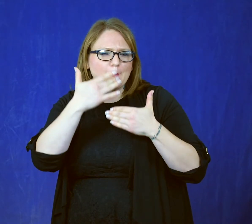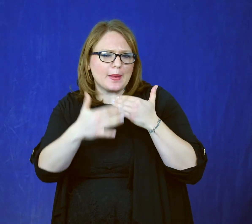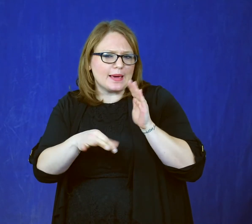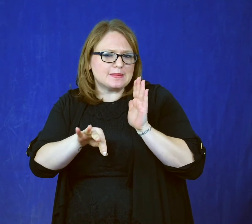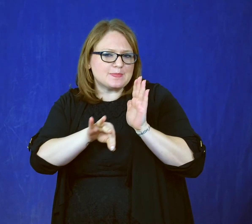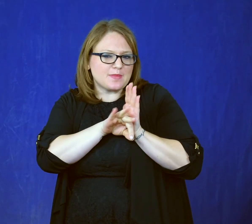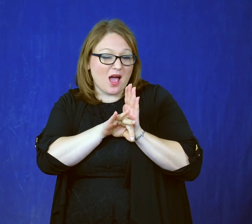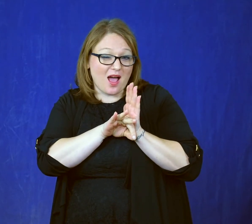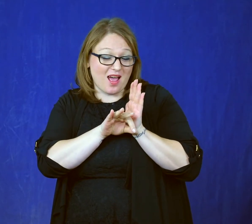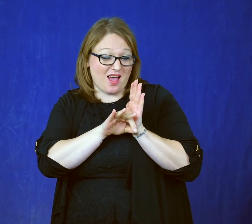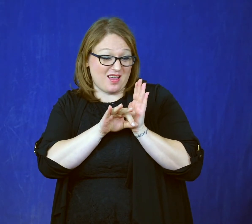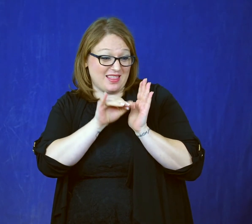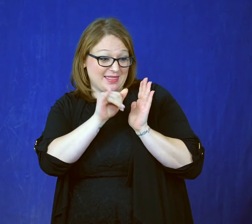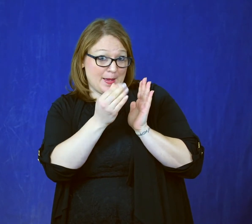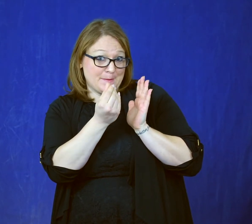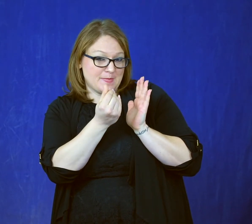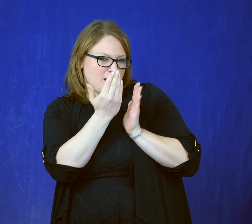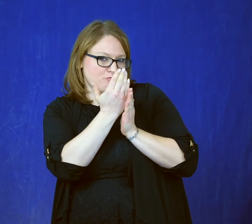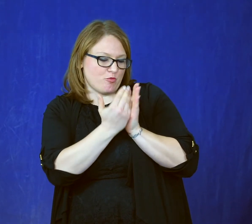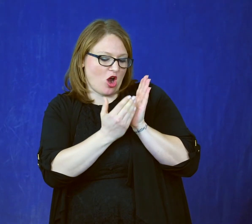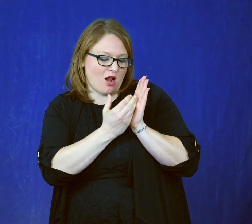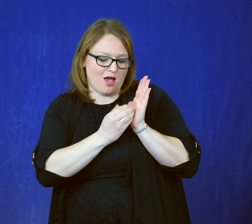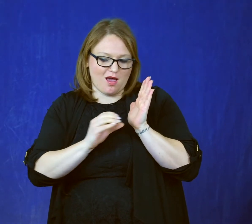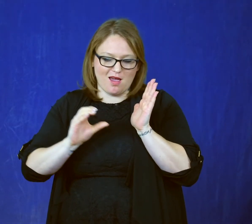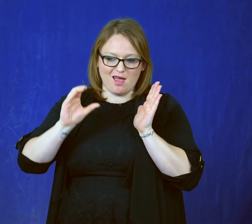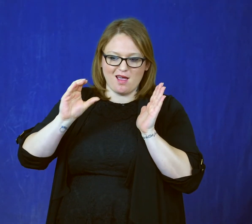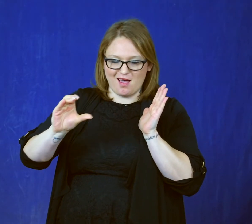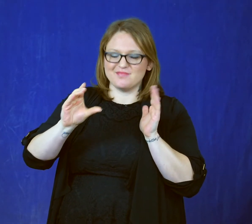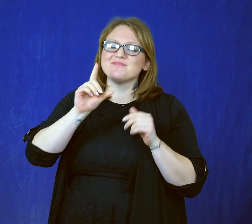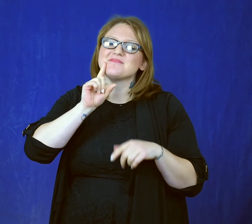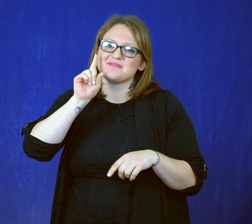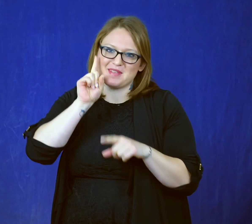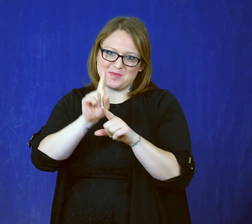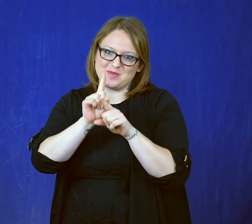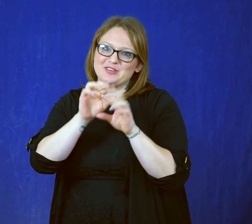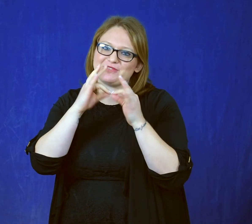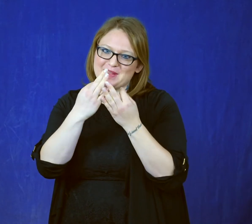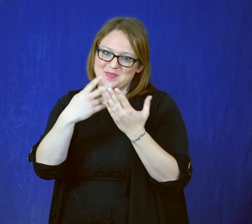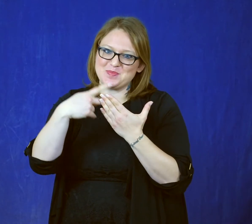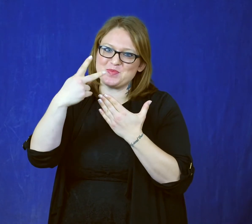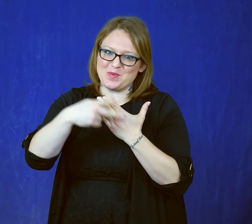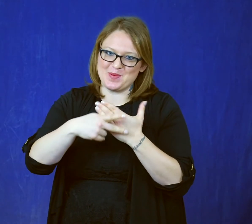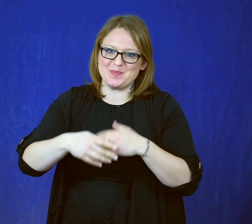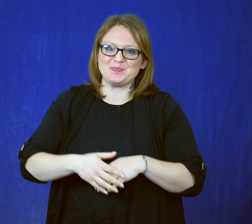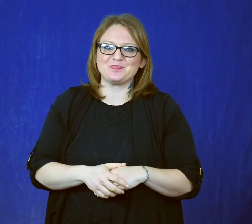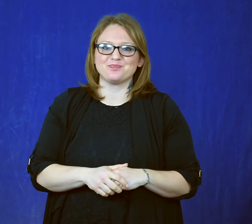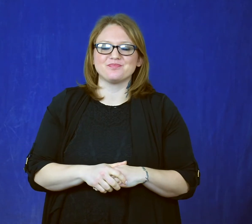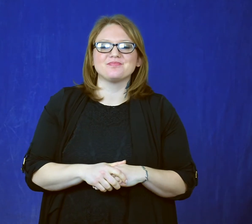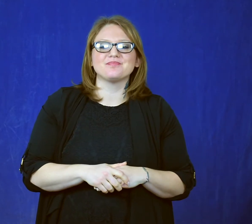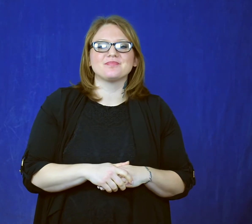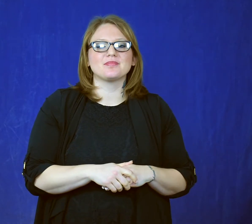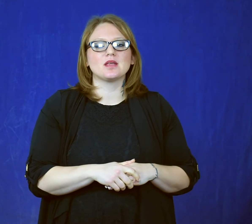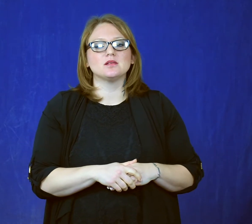The Minnesota Department of Health contracts with Lifetrack Resources for the service. blood spot fee for heritable conditions.